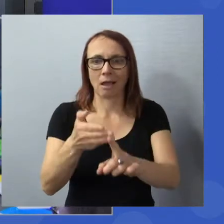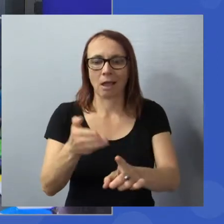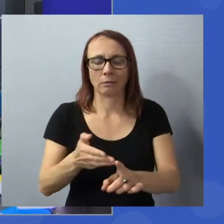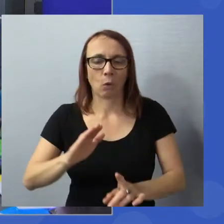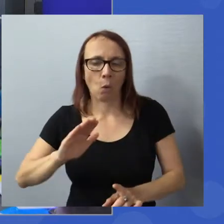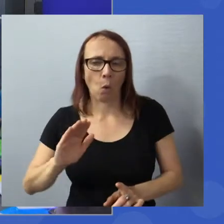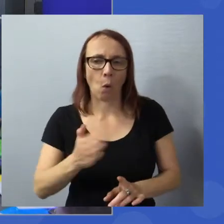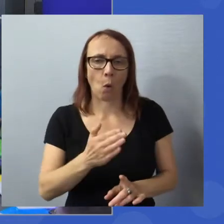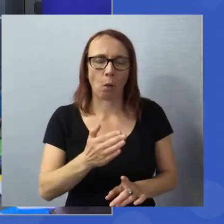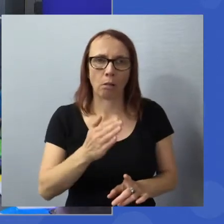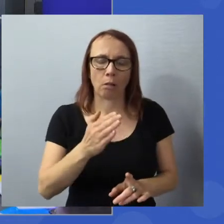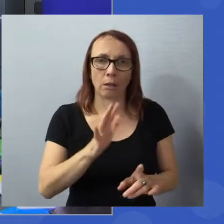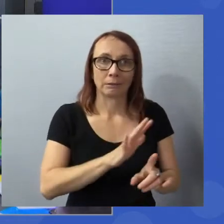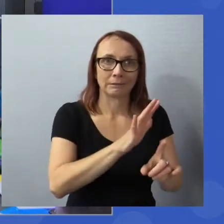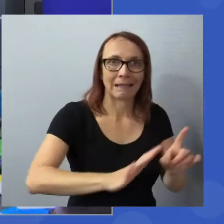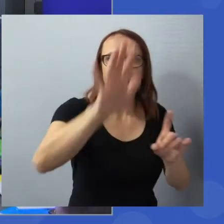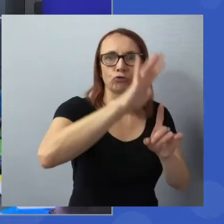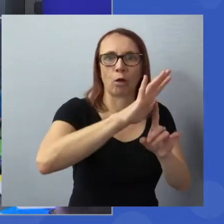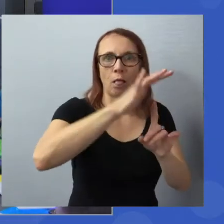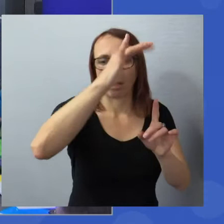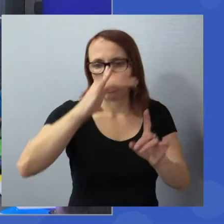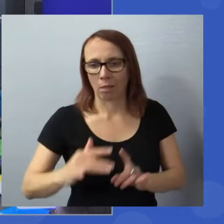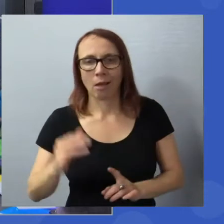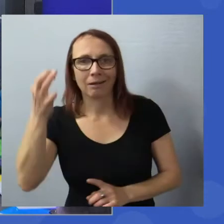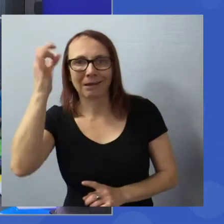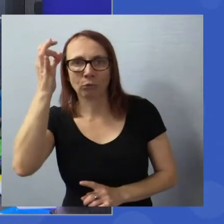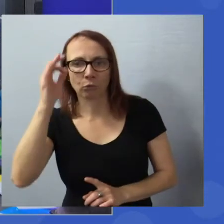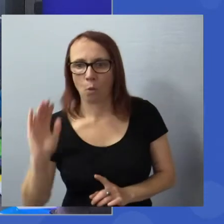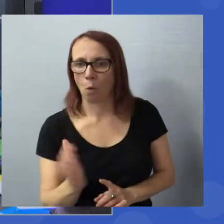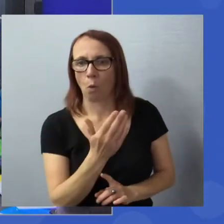from national down to local authorities and has been mentioned earlier each one